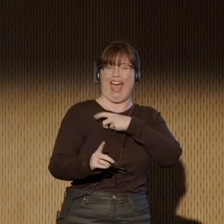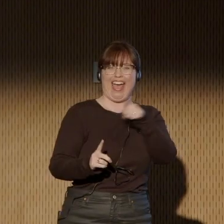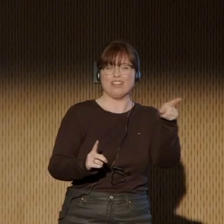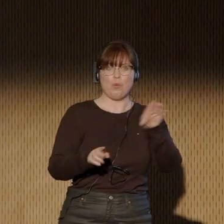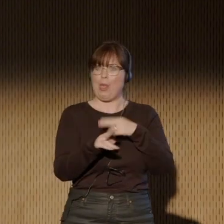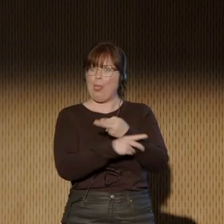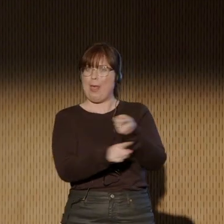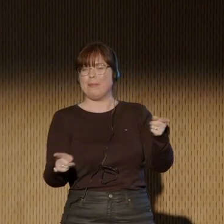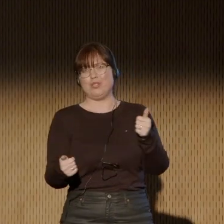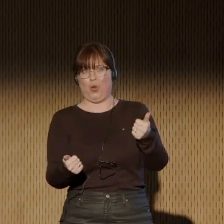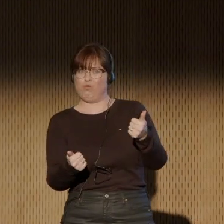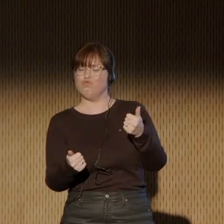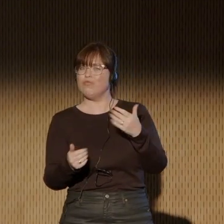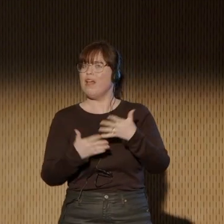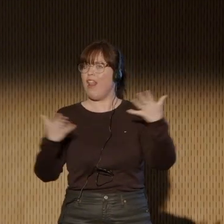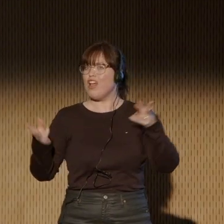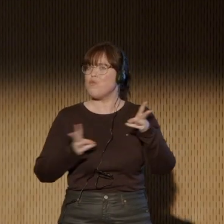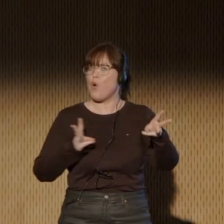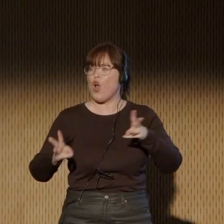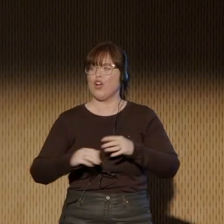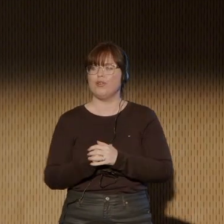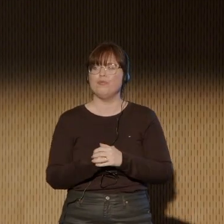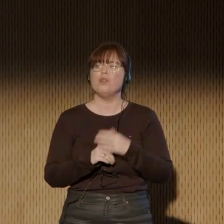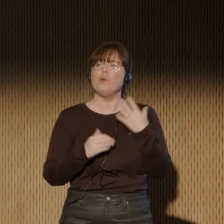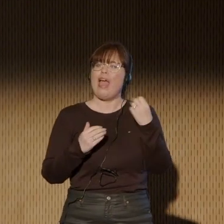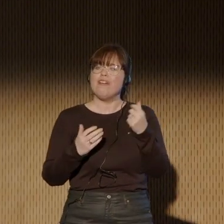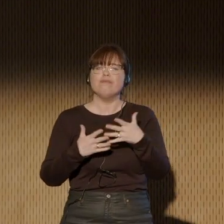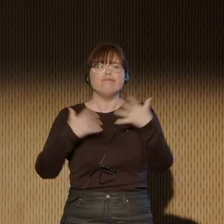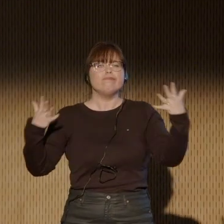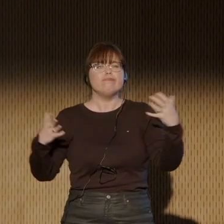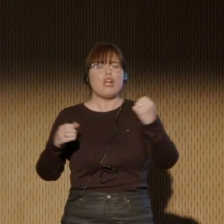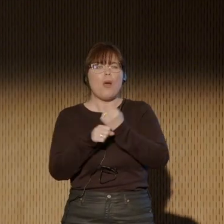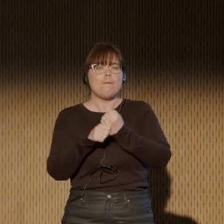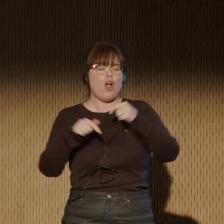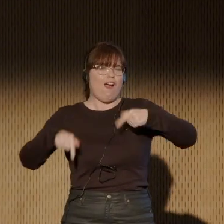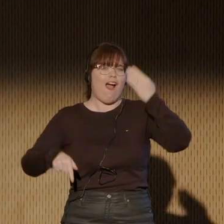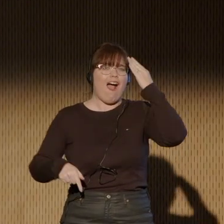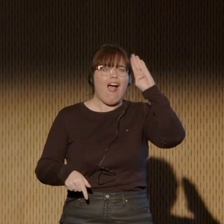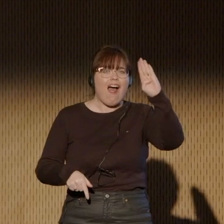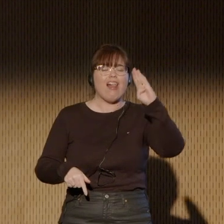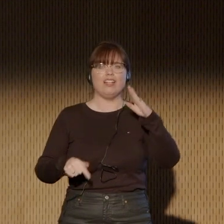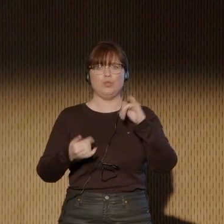So we have this enormous number of people and educators in Ireland who've now completed a badge,